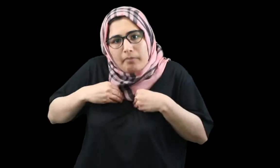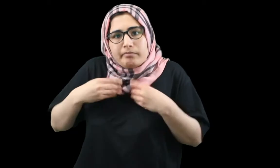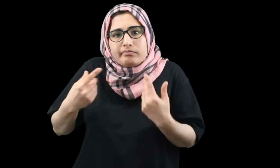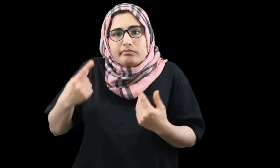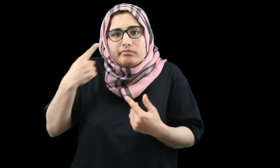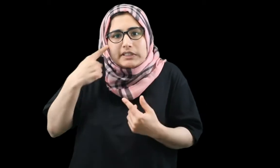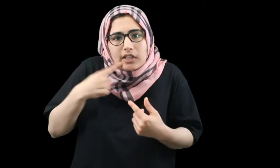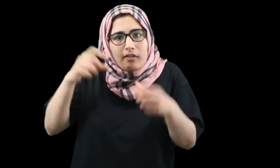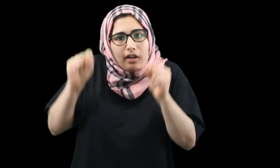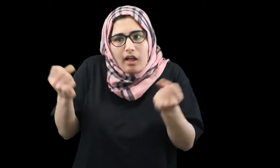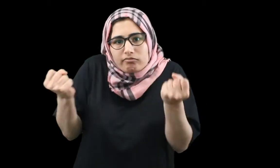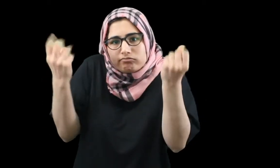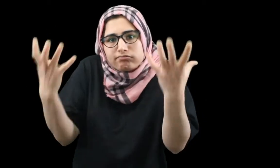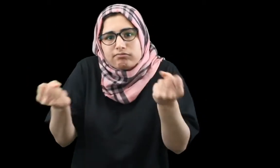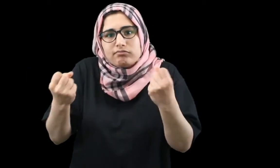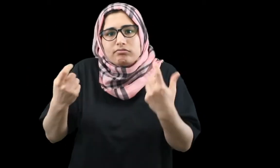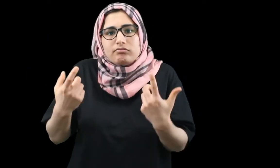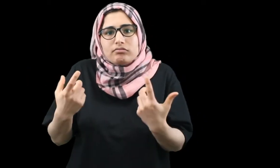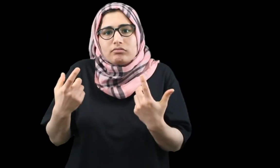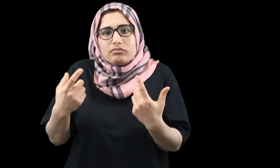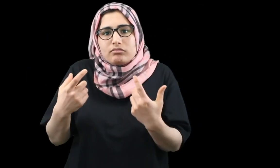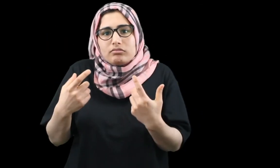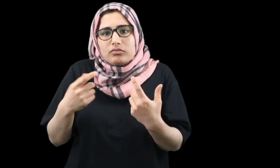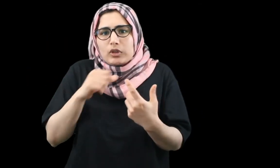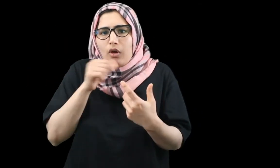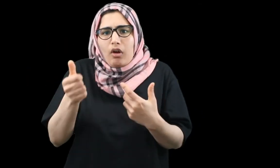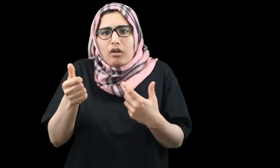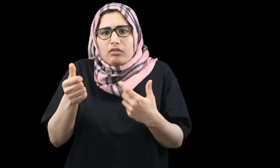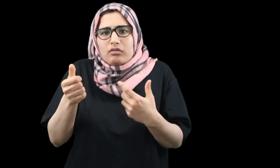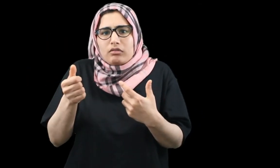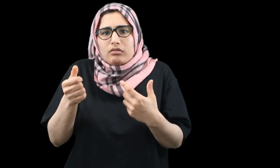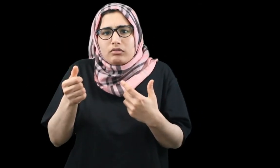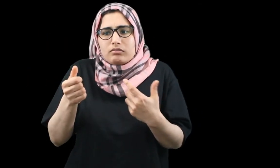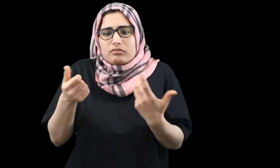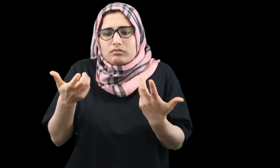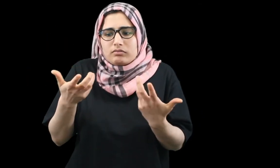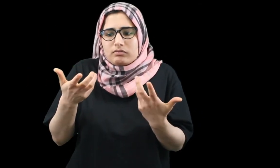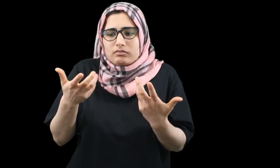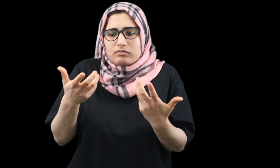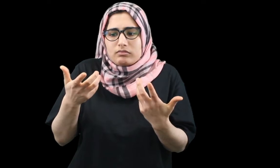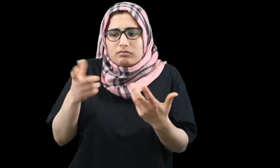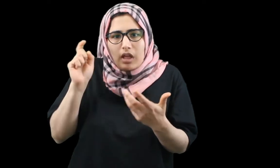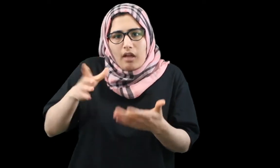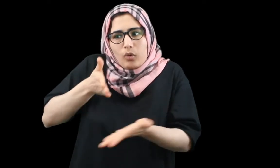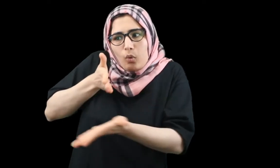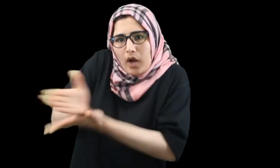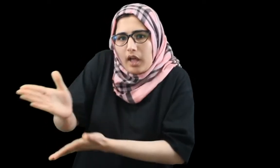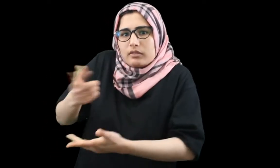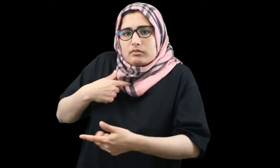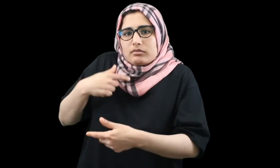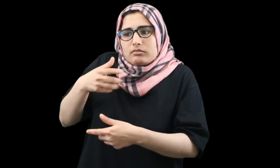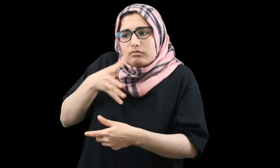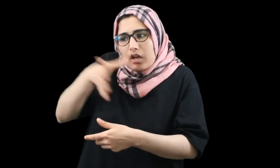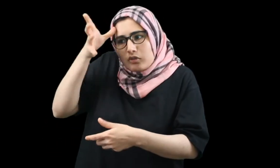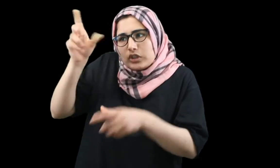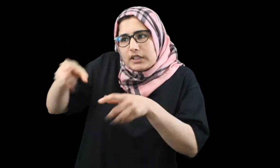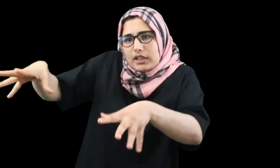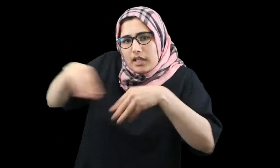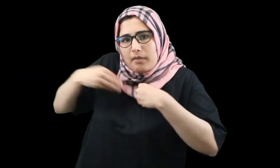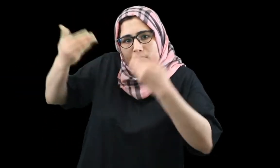as a deaf person and that I need sign language. Not to - - -